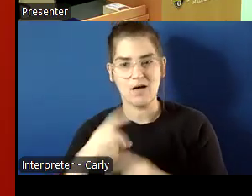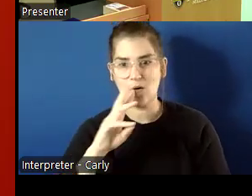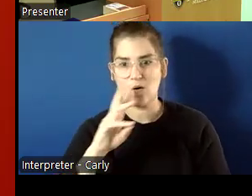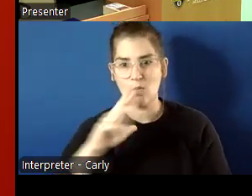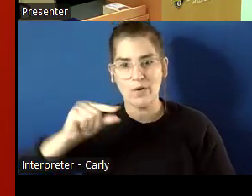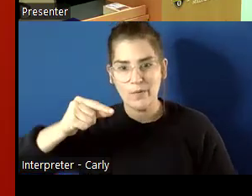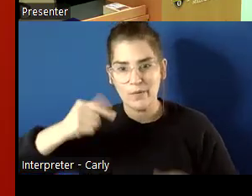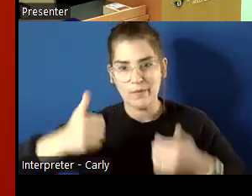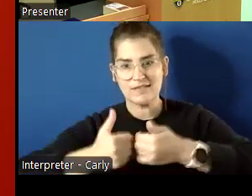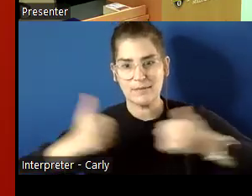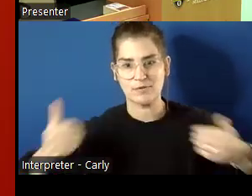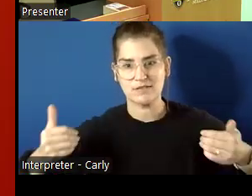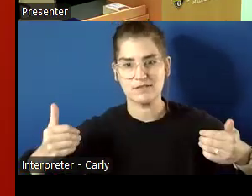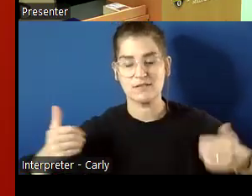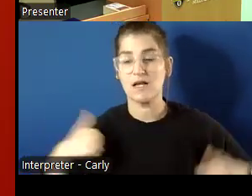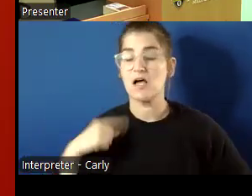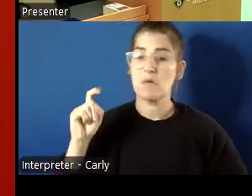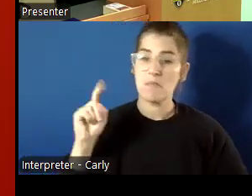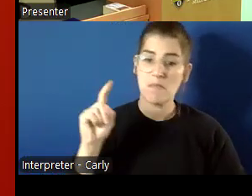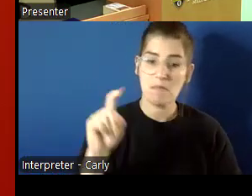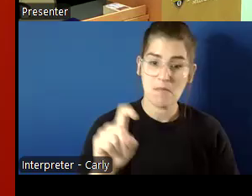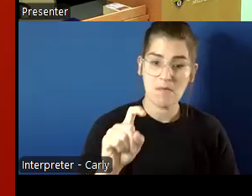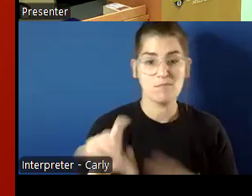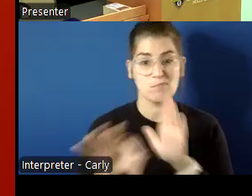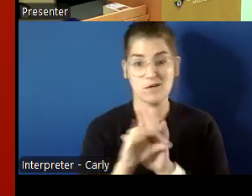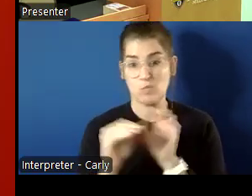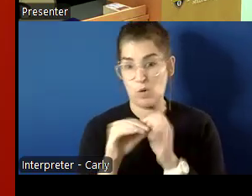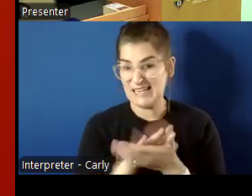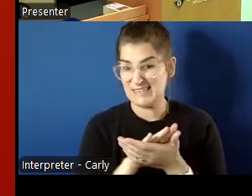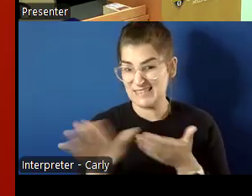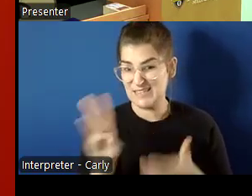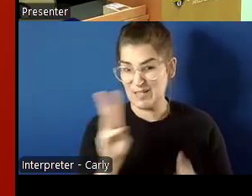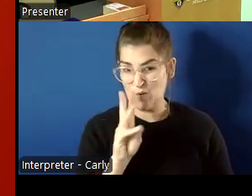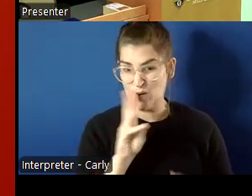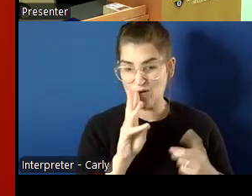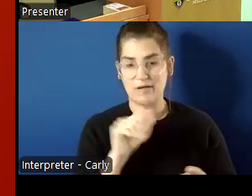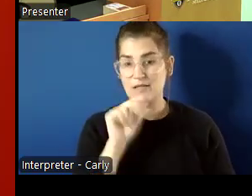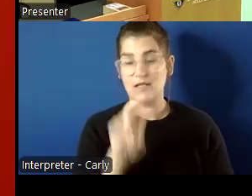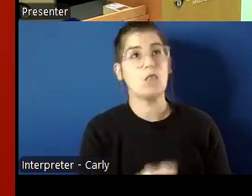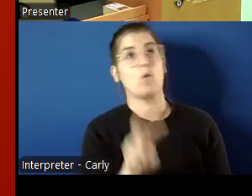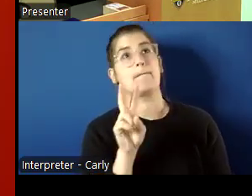water was going to the fountain was and chose the cleaner fountain and did not think to look up and